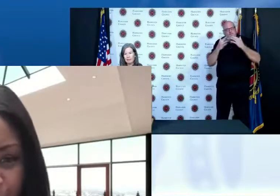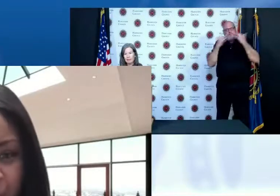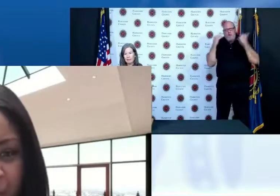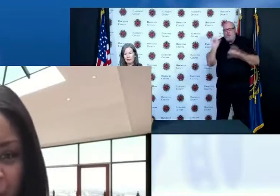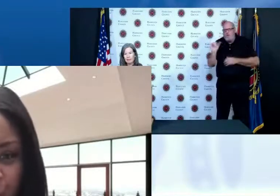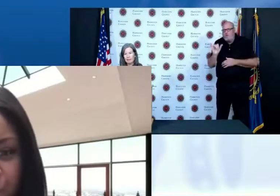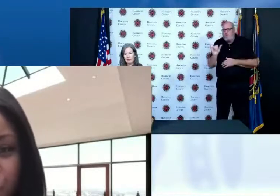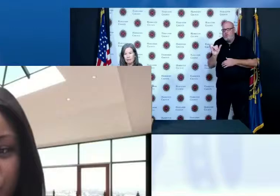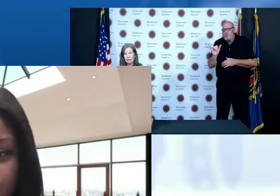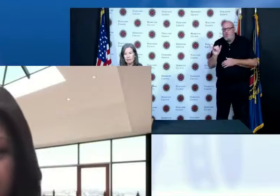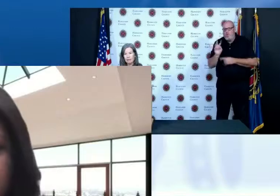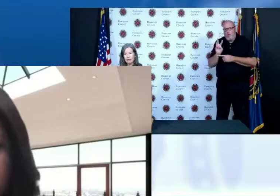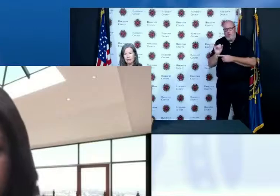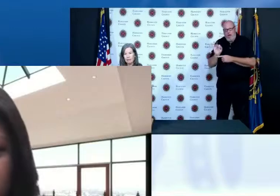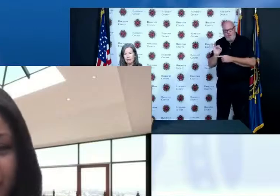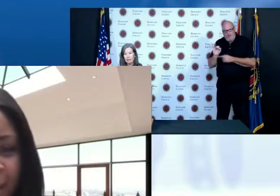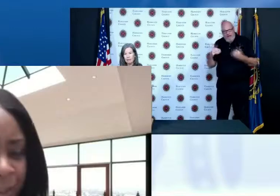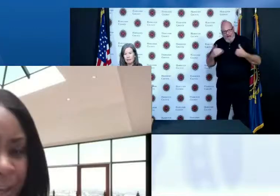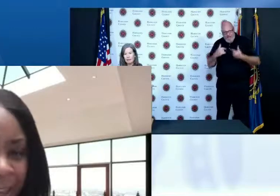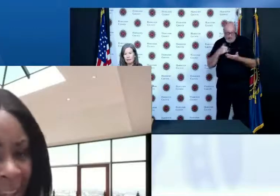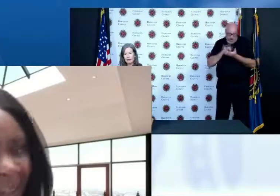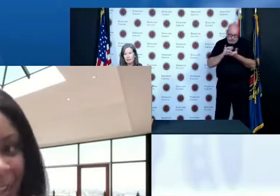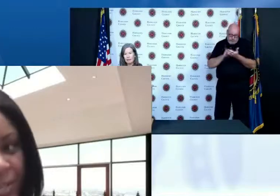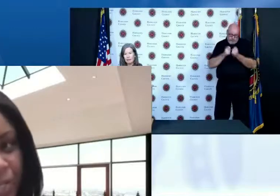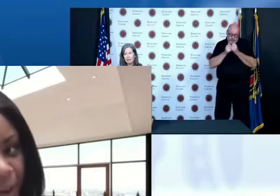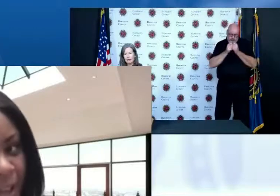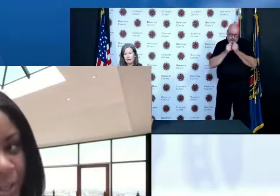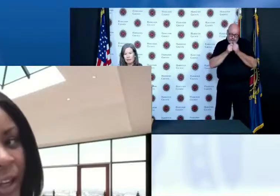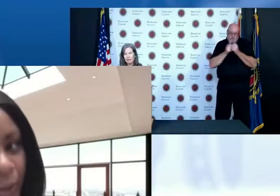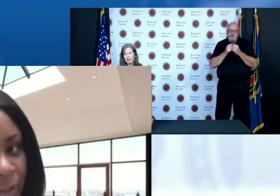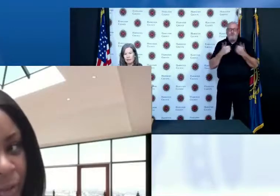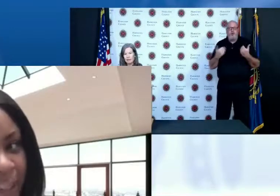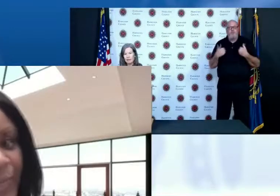stay on our phone and we're always on social media and you can't get into a garage without wi-fi